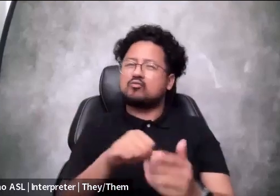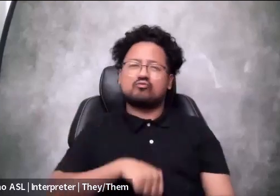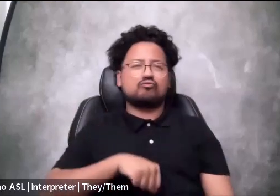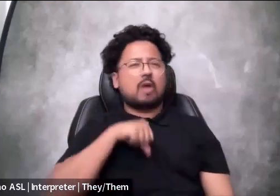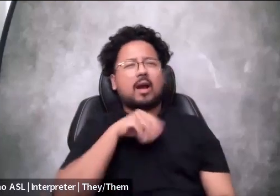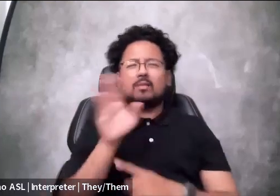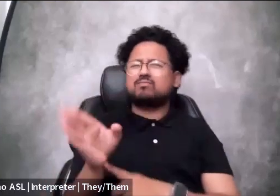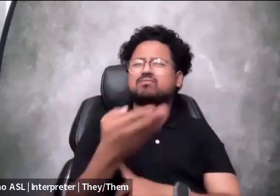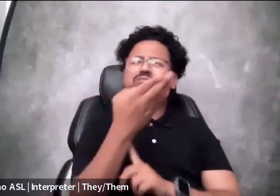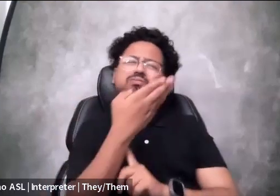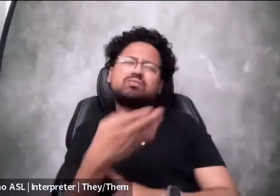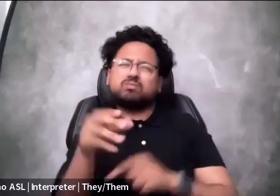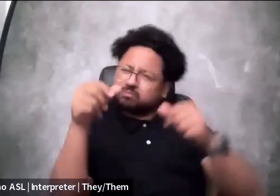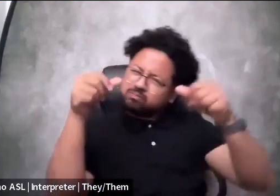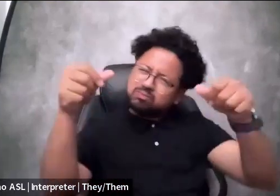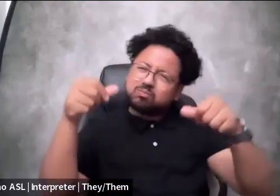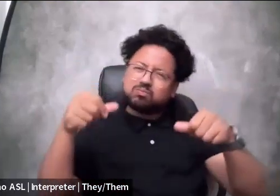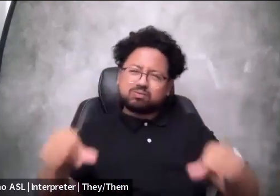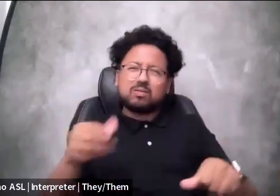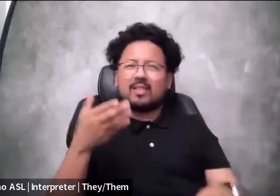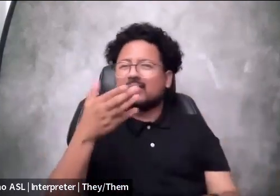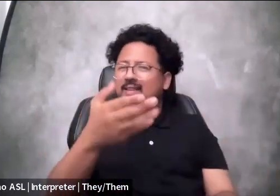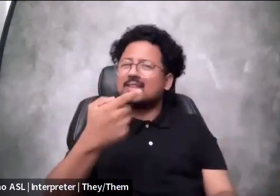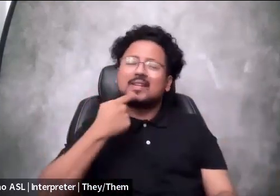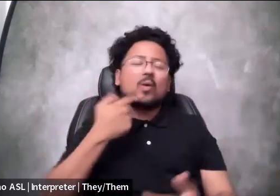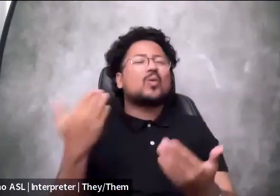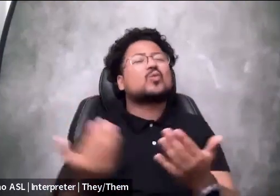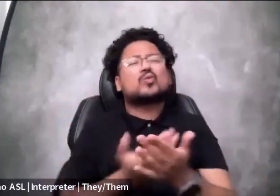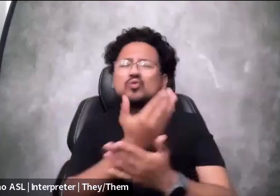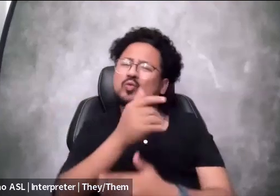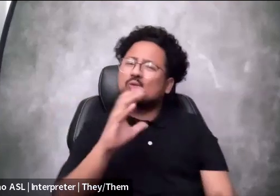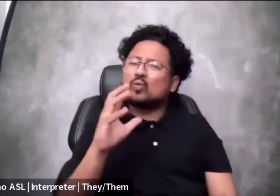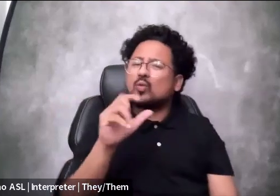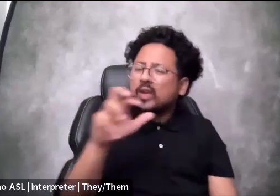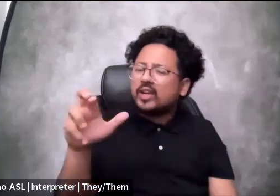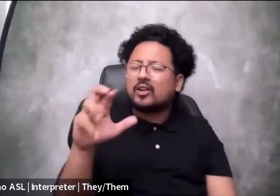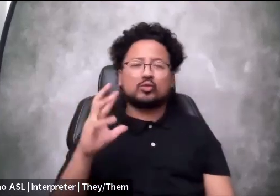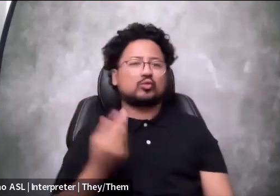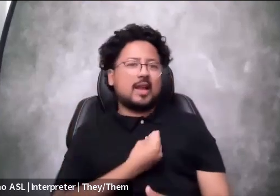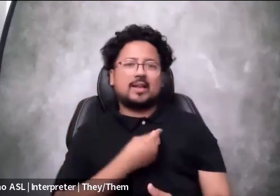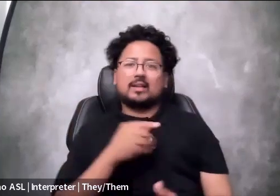window and they're always noting what the new queer and trans literature is. And then they have a little grownup section,